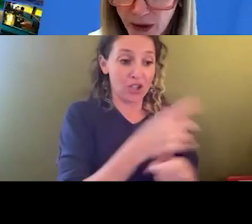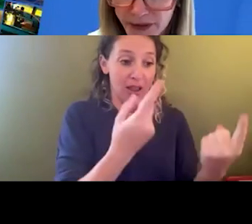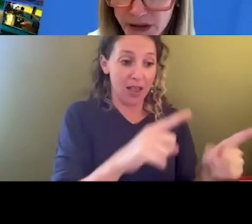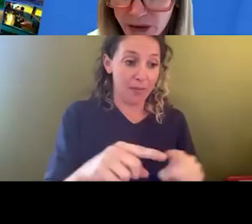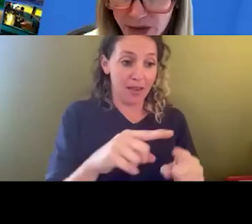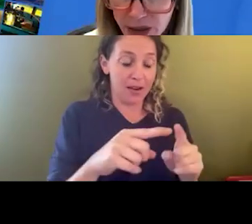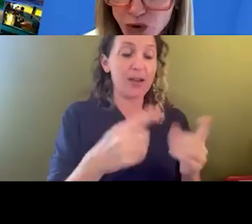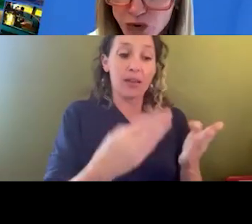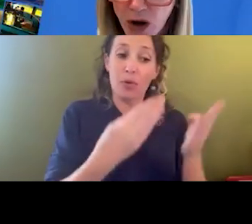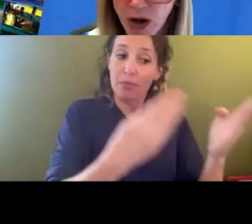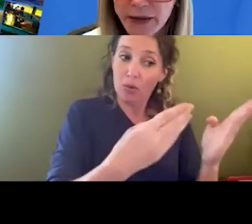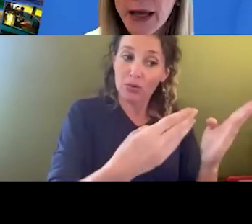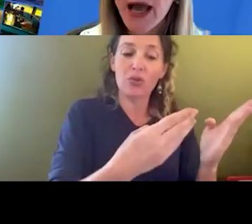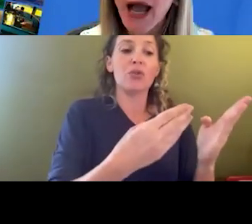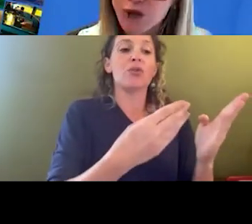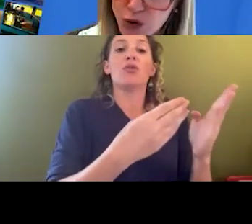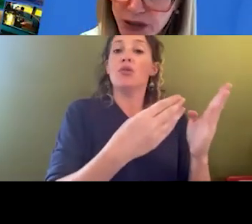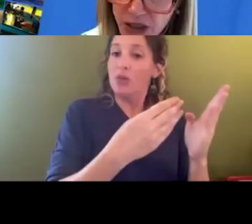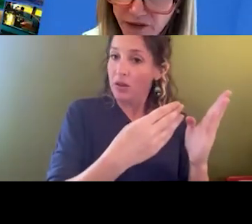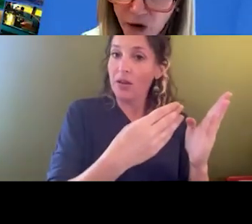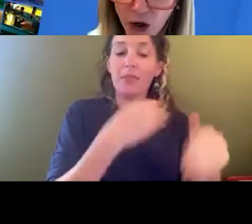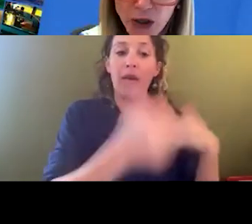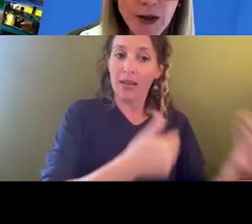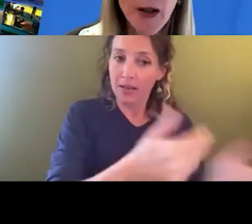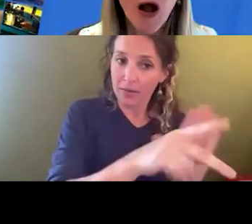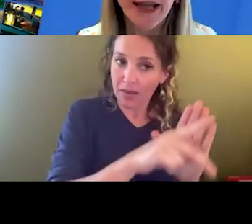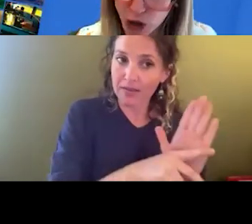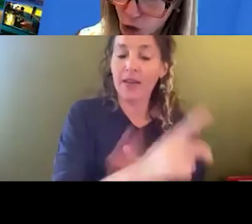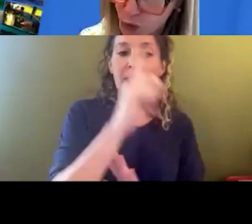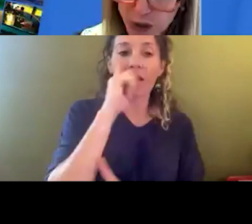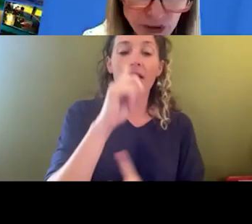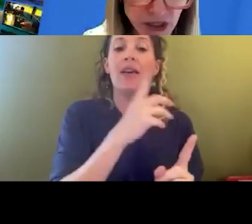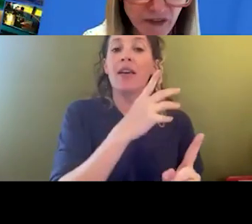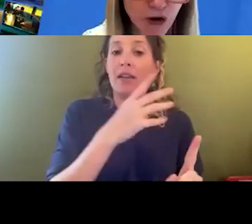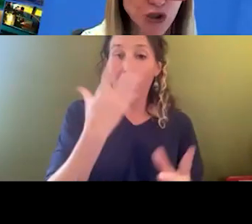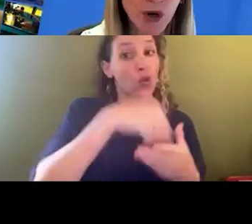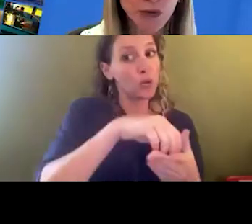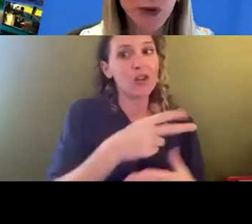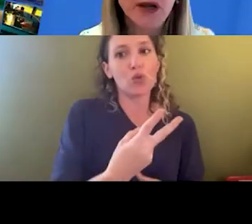Policies and Procedures Guide and 2 CFR, including 2 CFR 200,